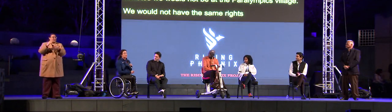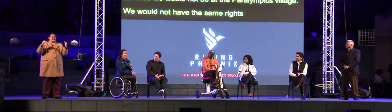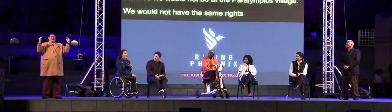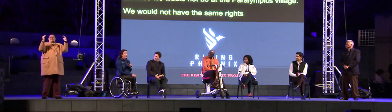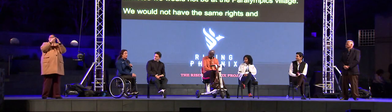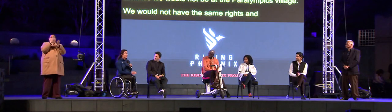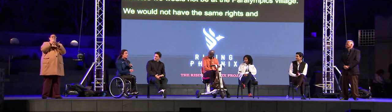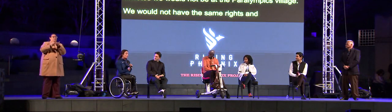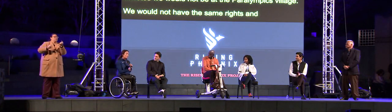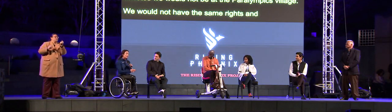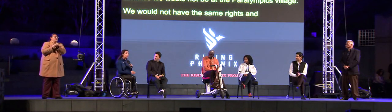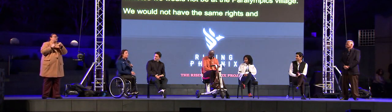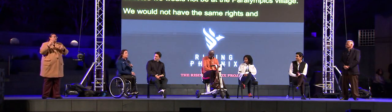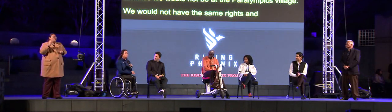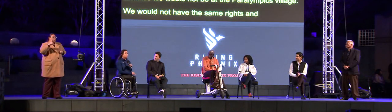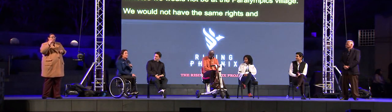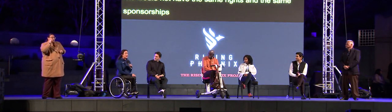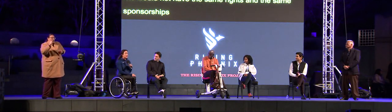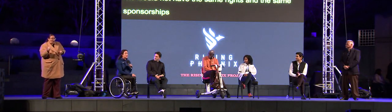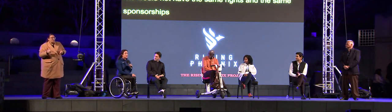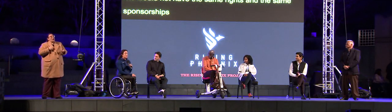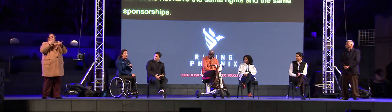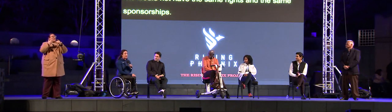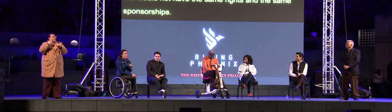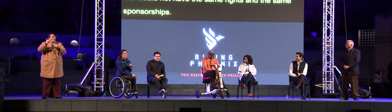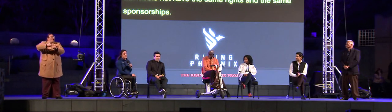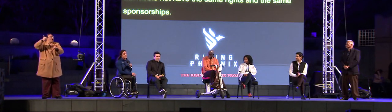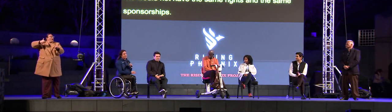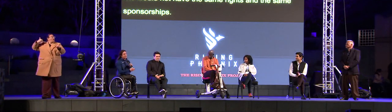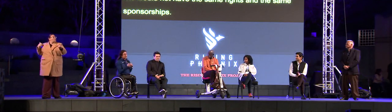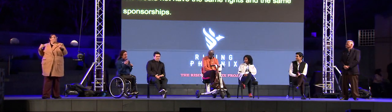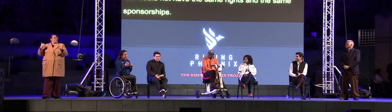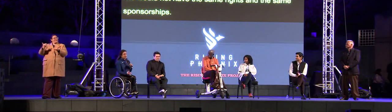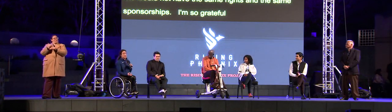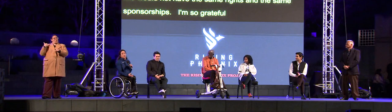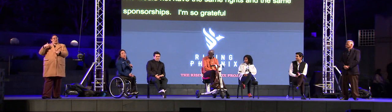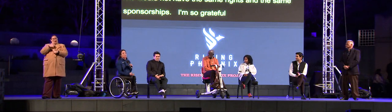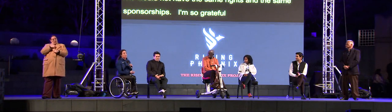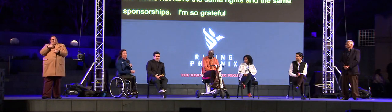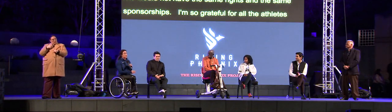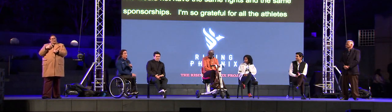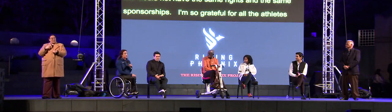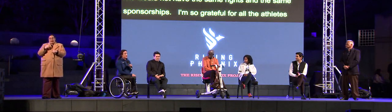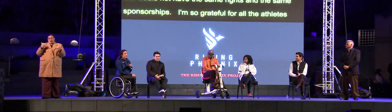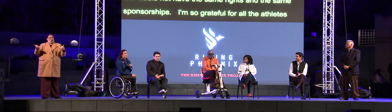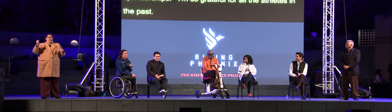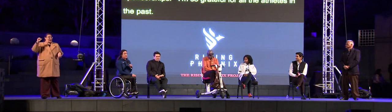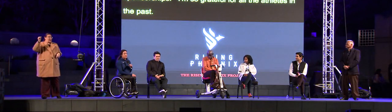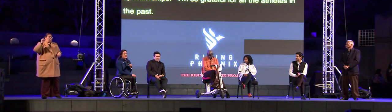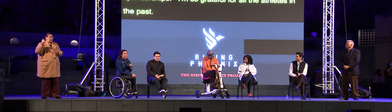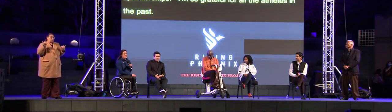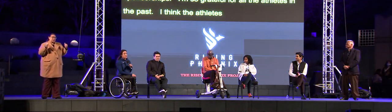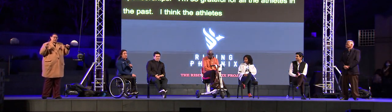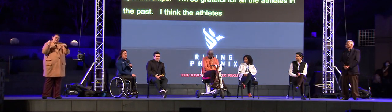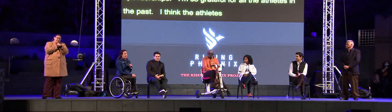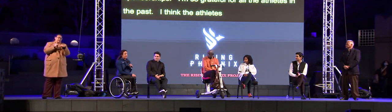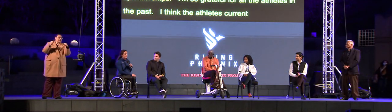And so I'm so grateful for all those athletes in the past, and I think the athletes currently are still really fighting their strong fight.